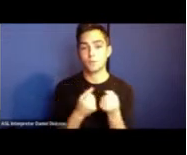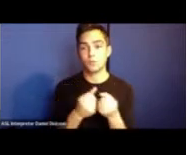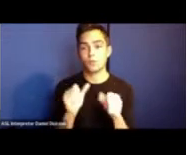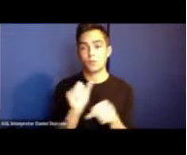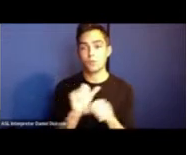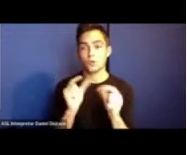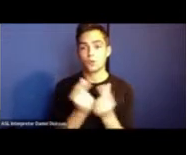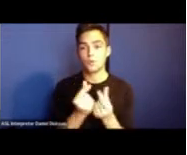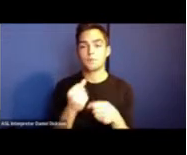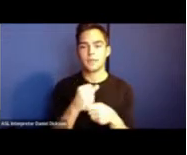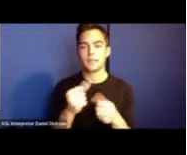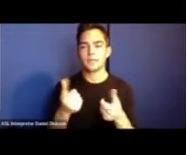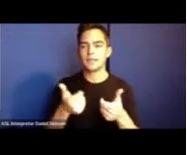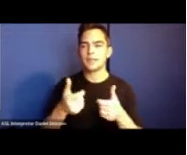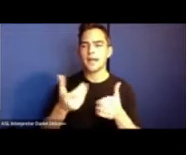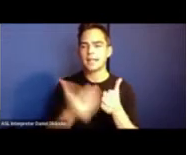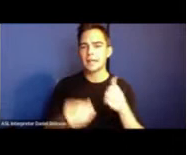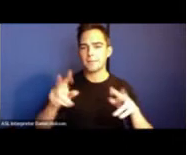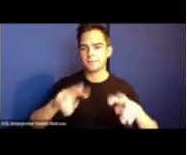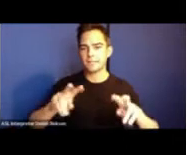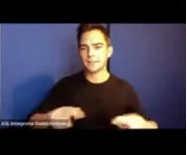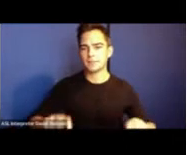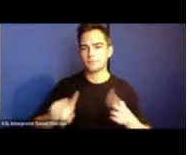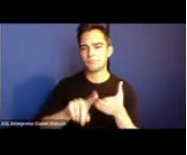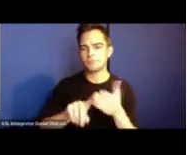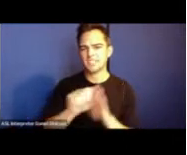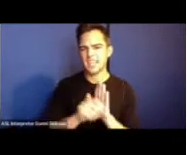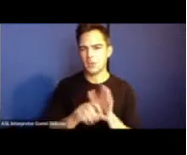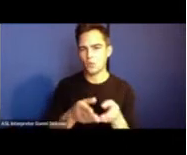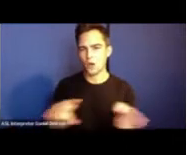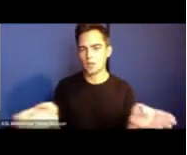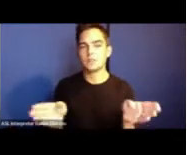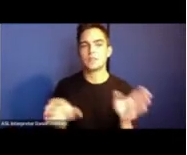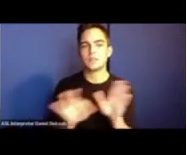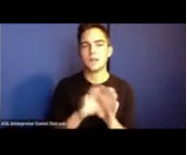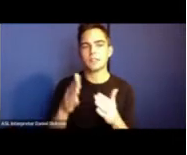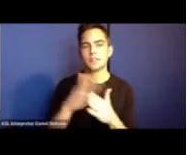statewide gap analysis that identified the top five supports missing as being personal